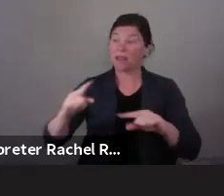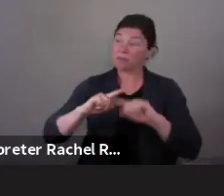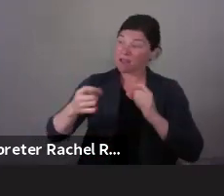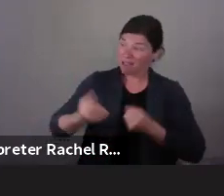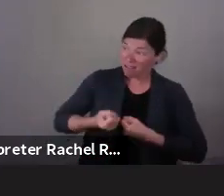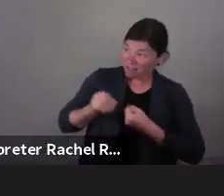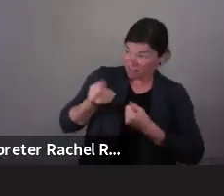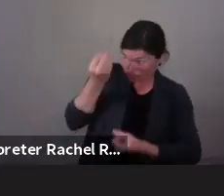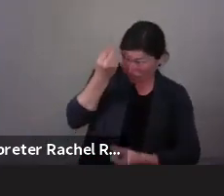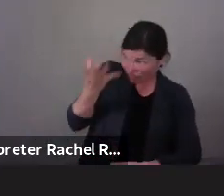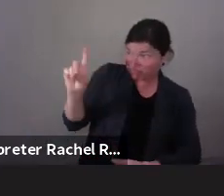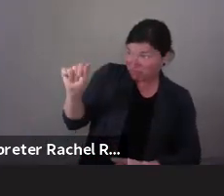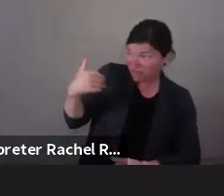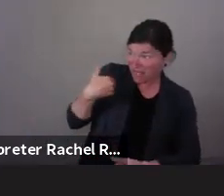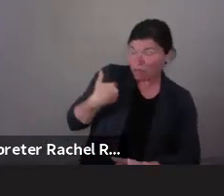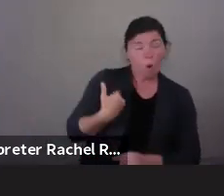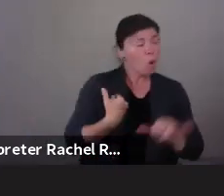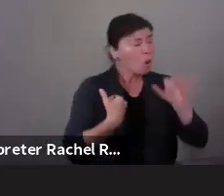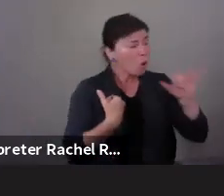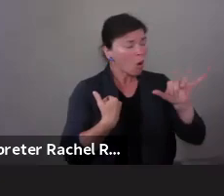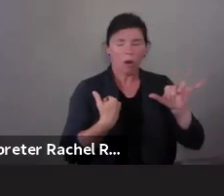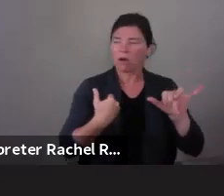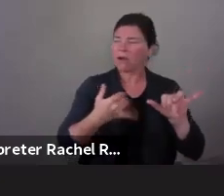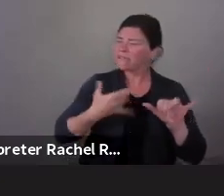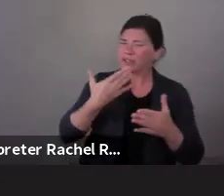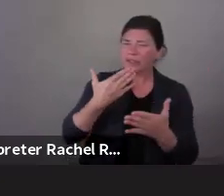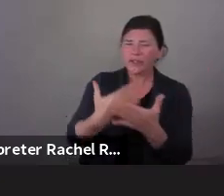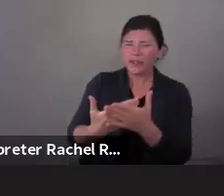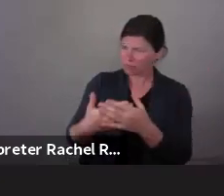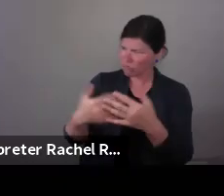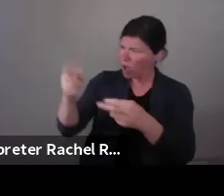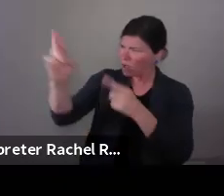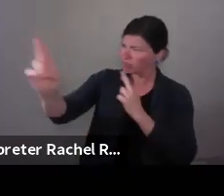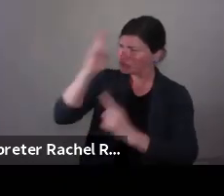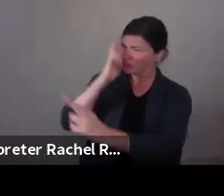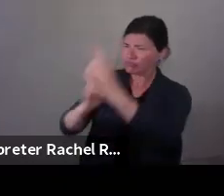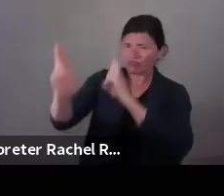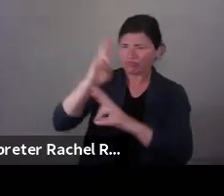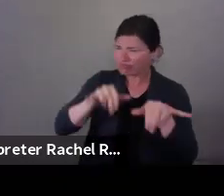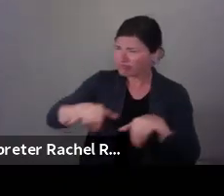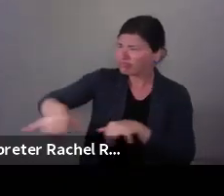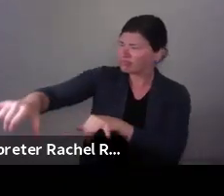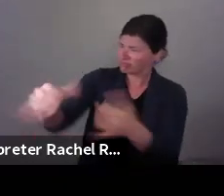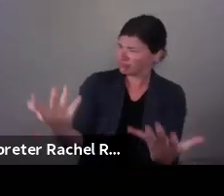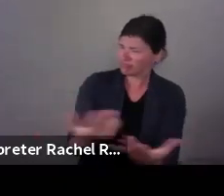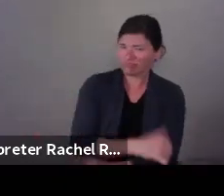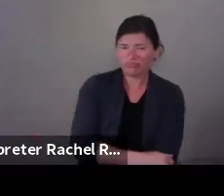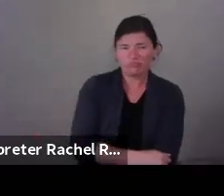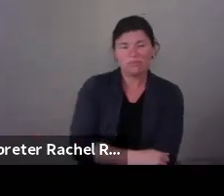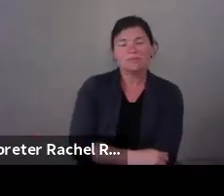because some people are quick to judge , and they might not like you at first. Afterwards, you feel okay. You want them to